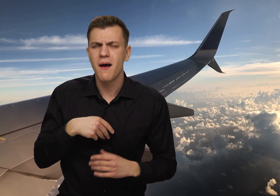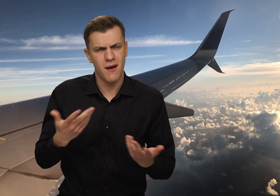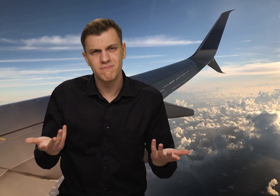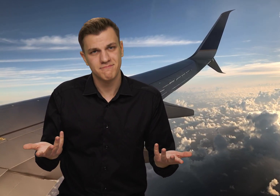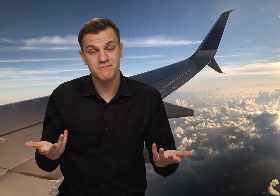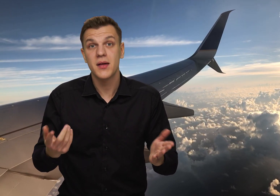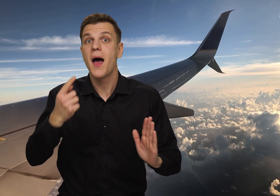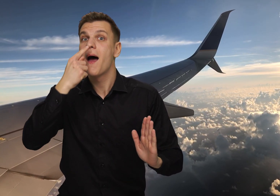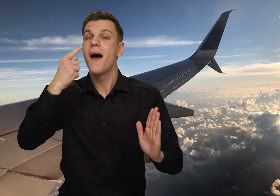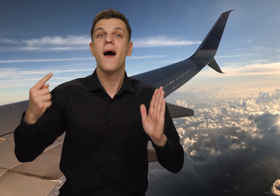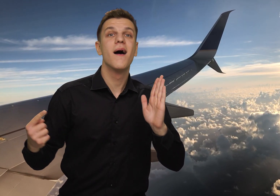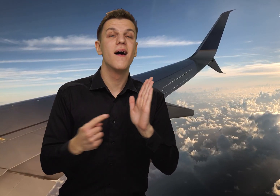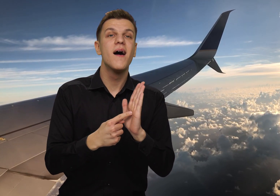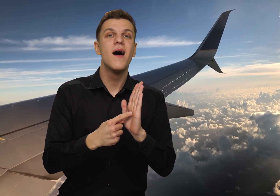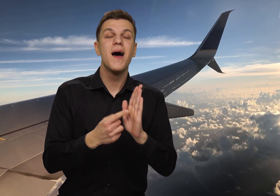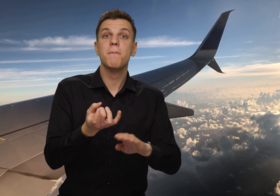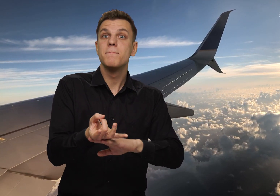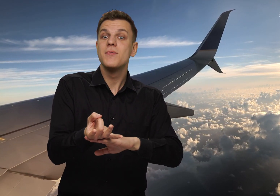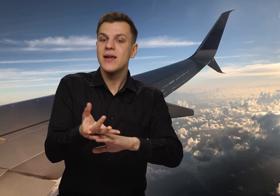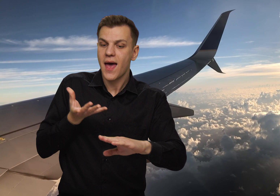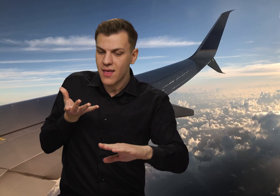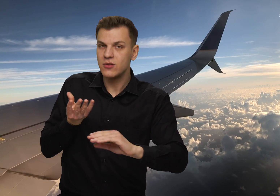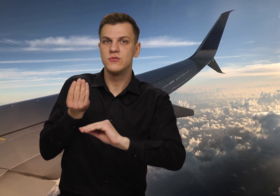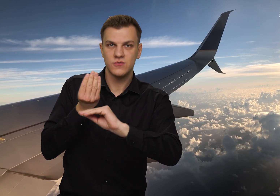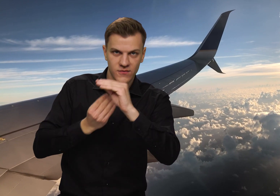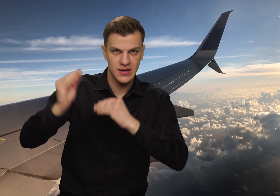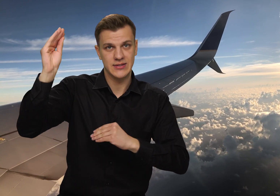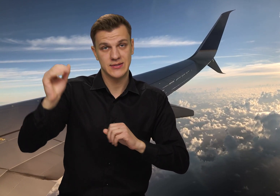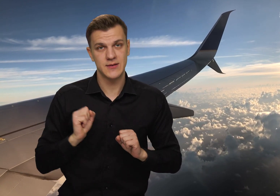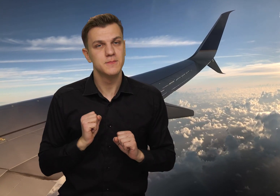Yes, they just need have a higher speed.